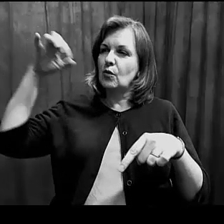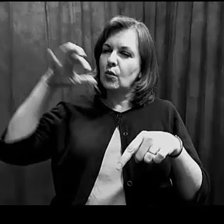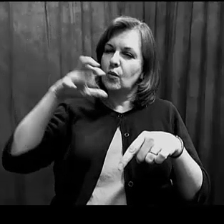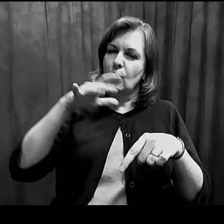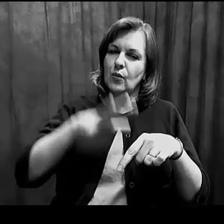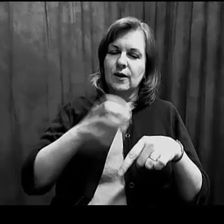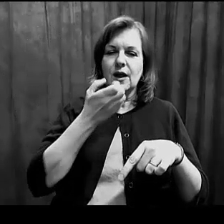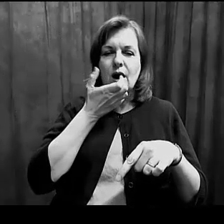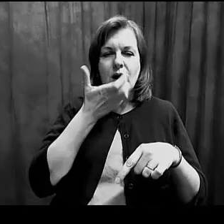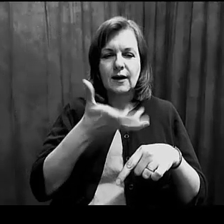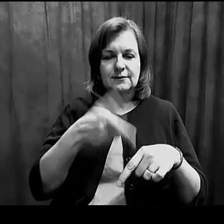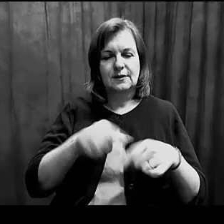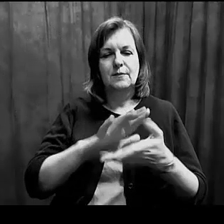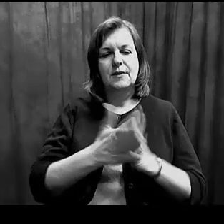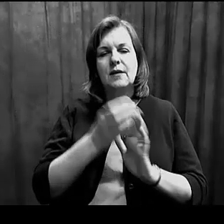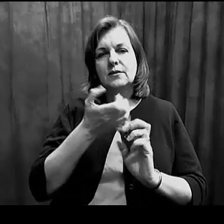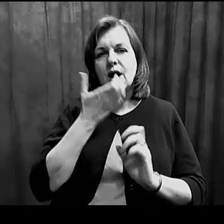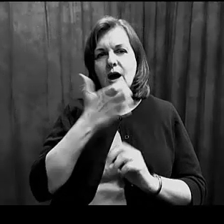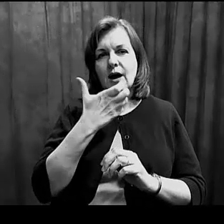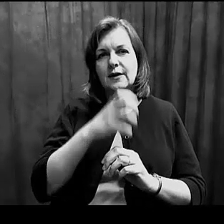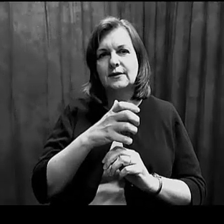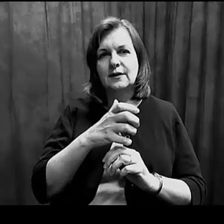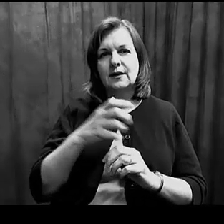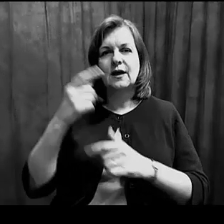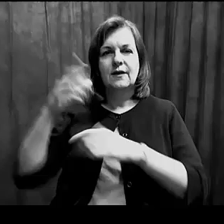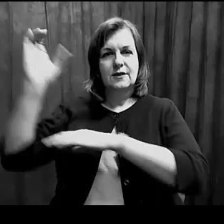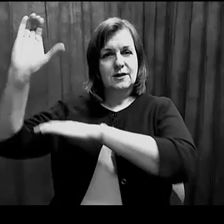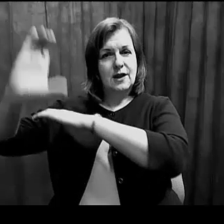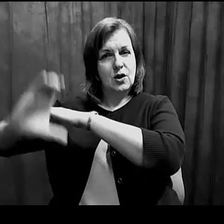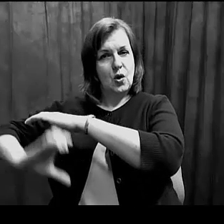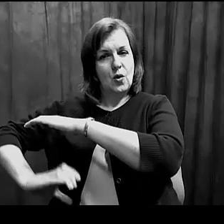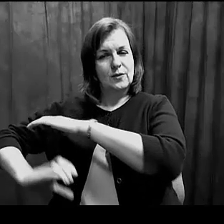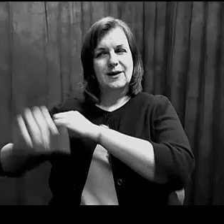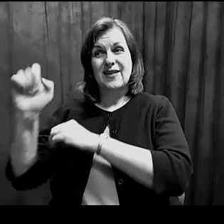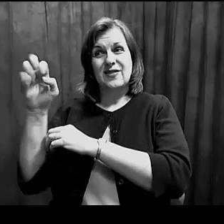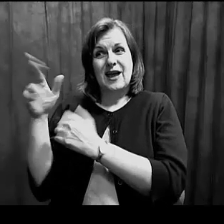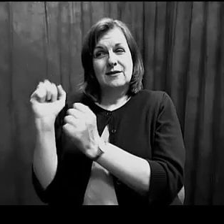the swimming pool water heats up during the day it gets very very warm